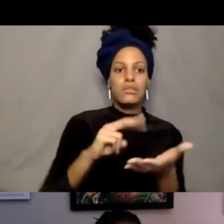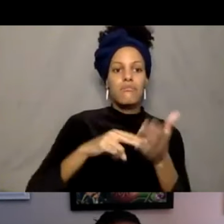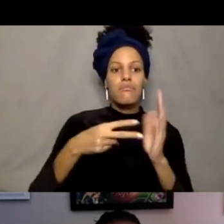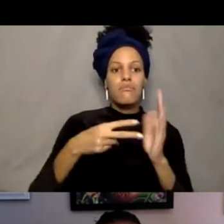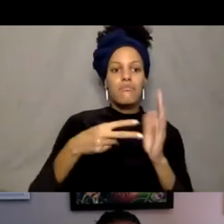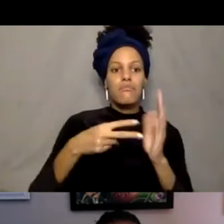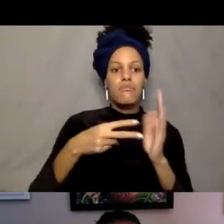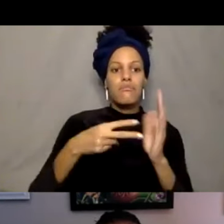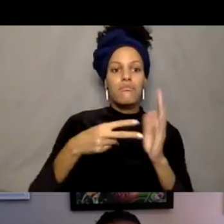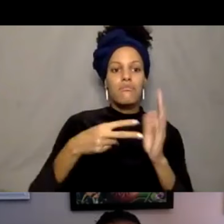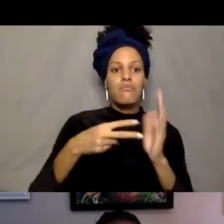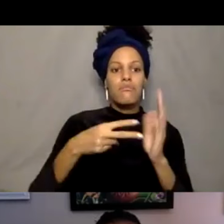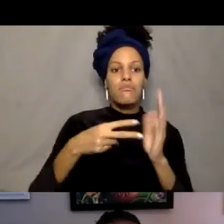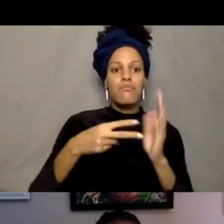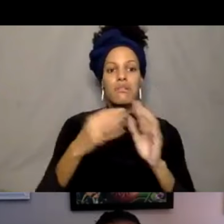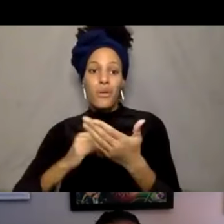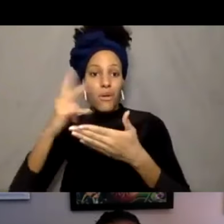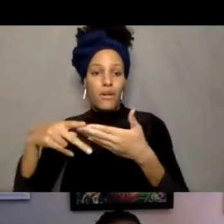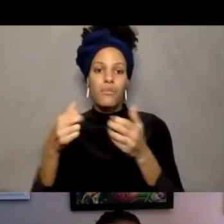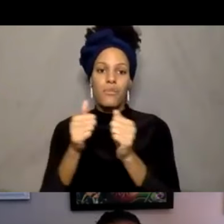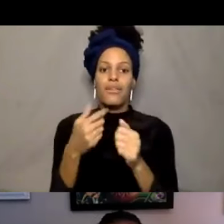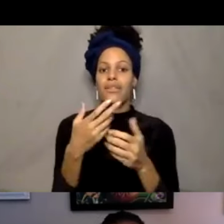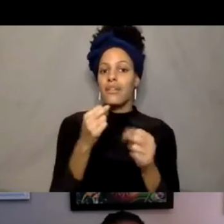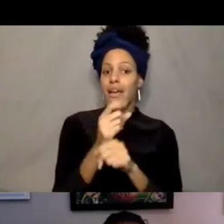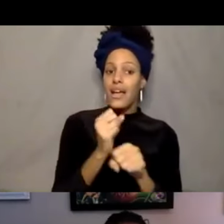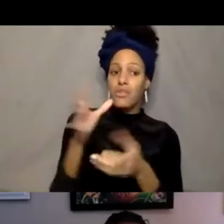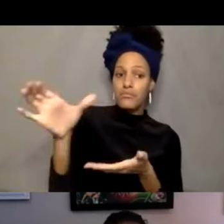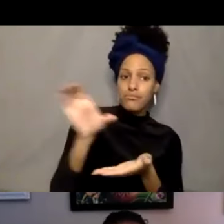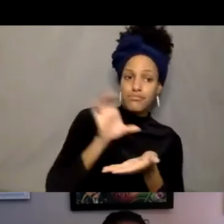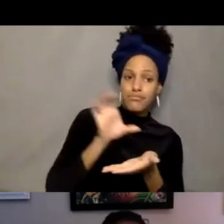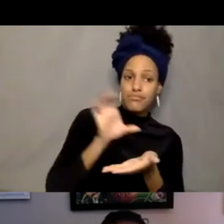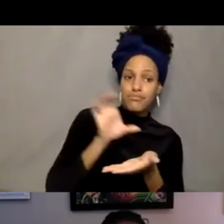with annual arts programming expenses of $400,000 or less.